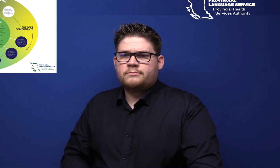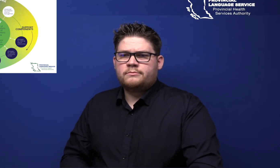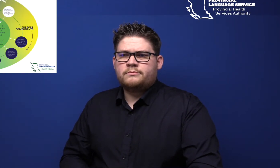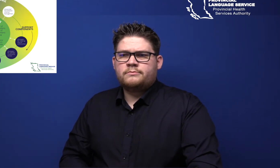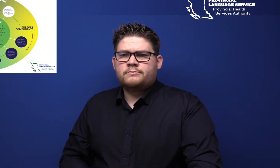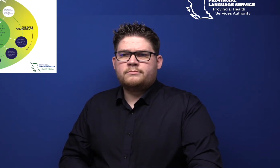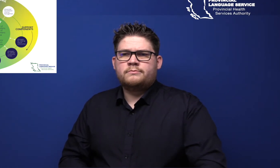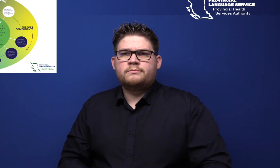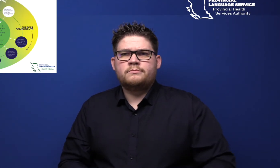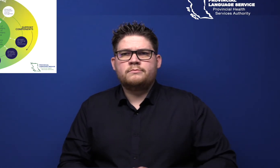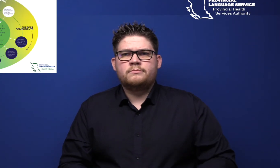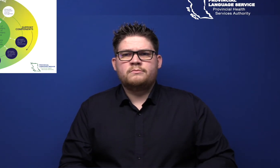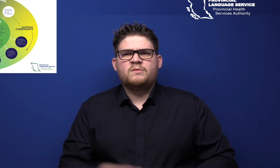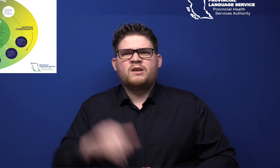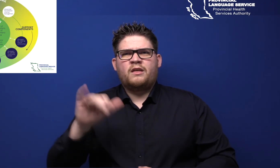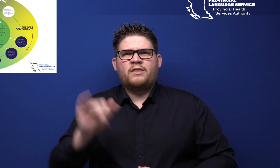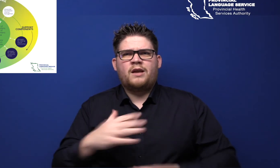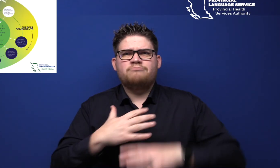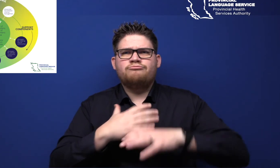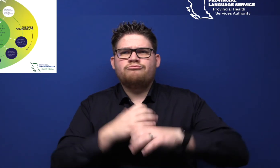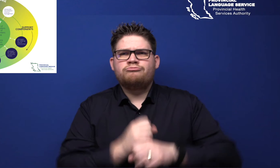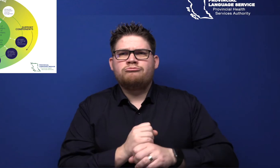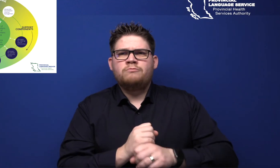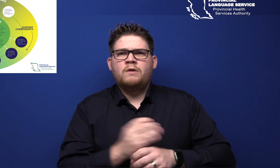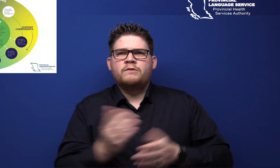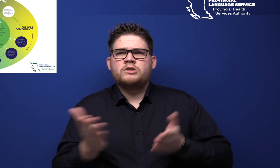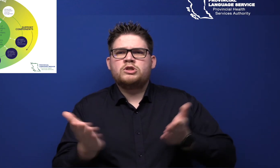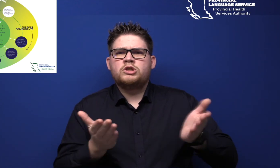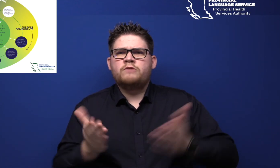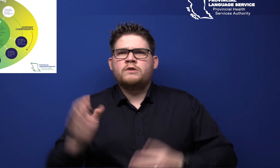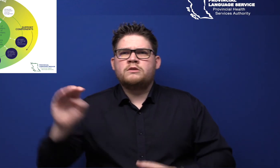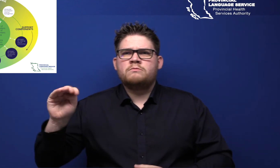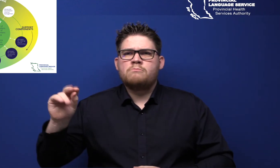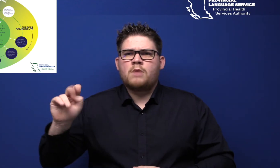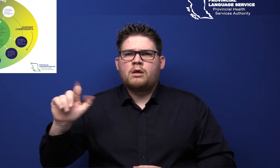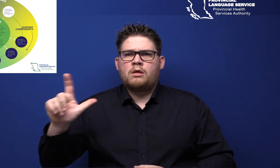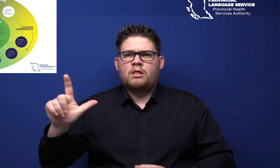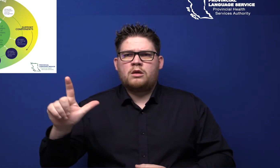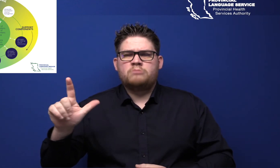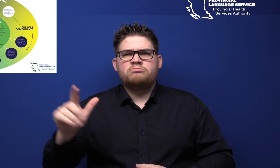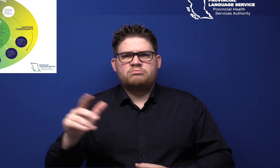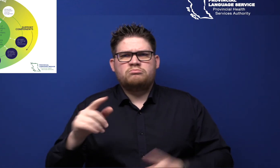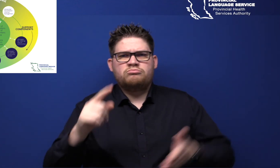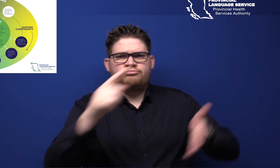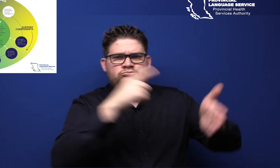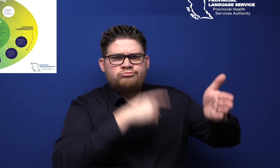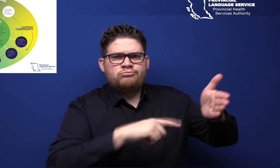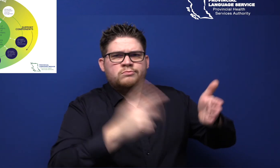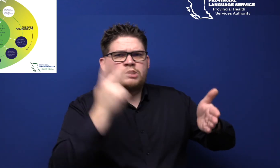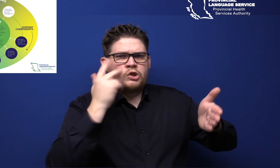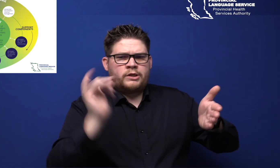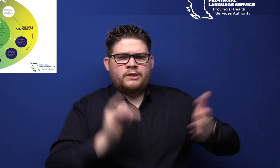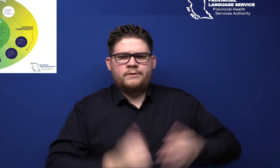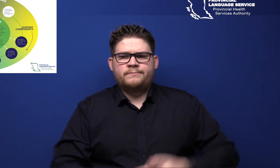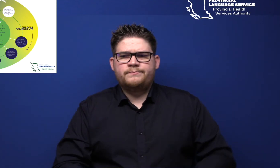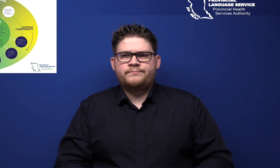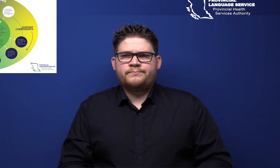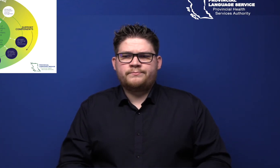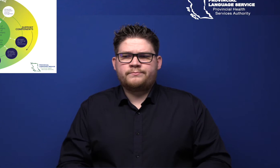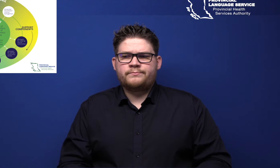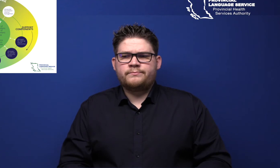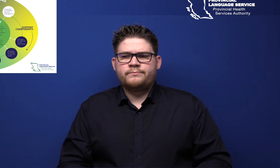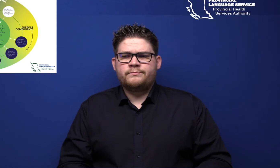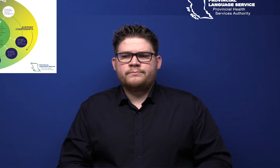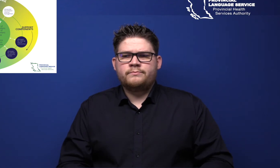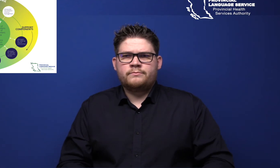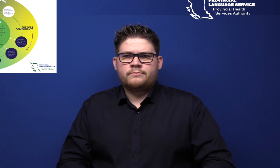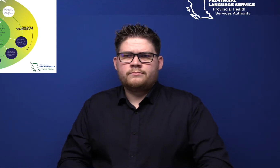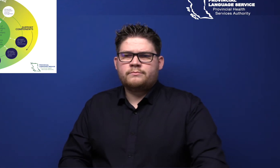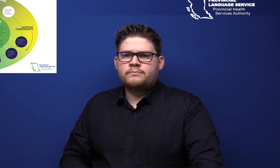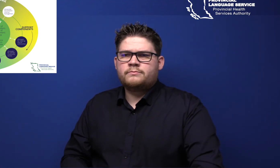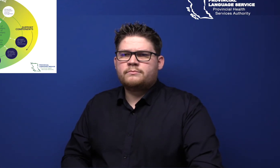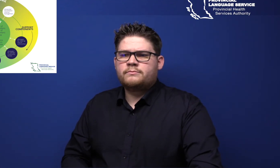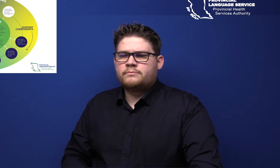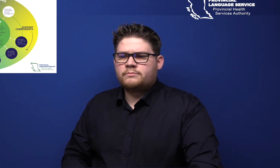AND THAT IS JUST A BRIEF SUMMARY OF THE SERVICE DELIVERY COMPONENTS.